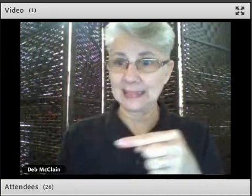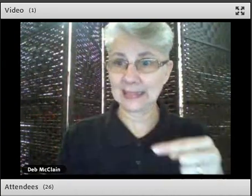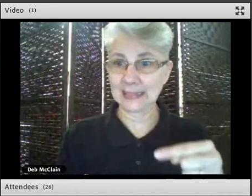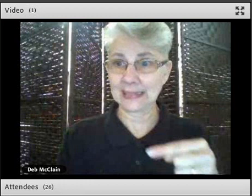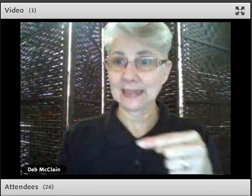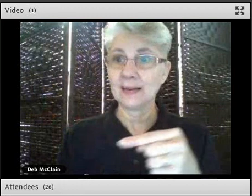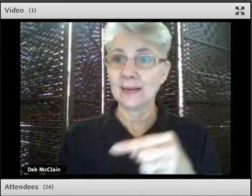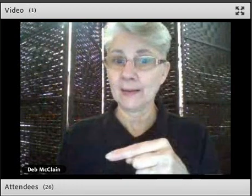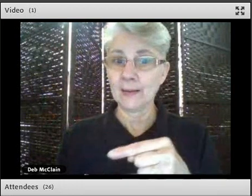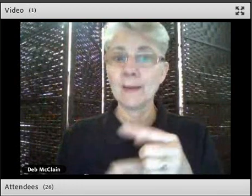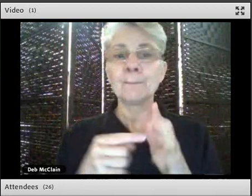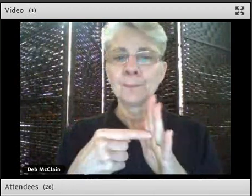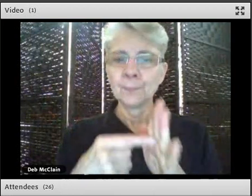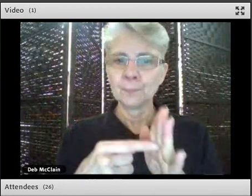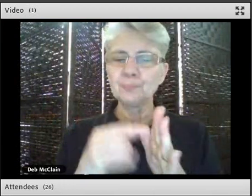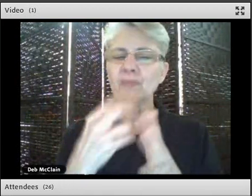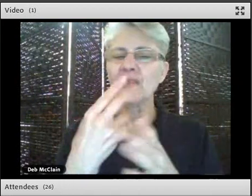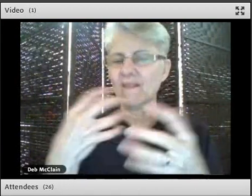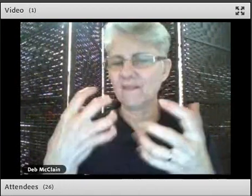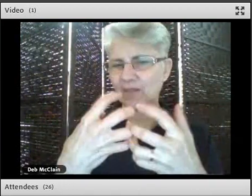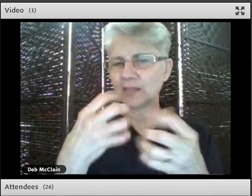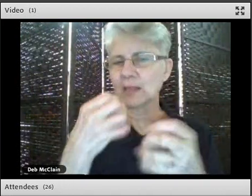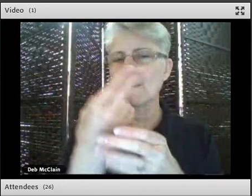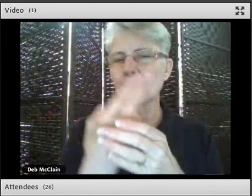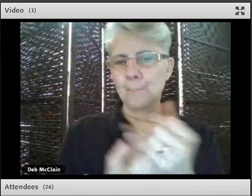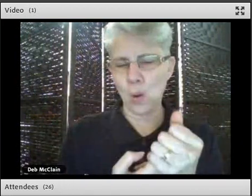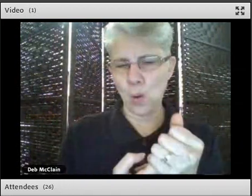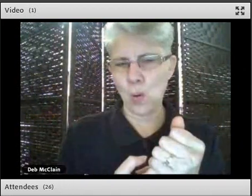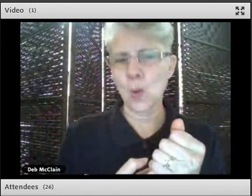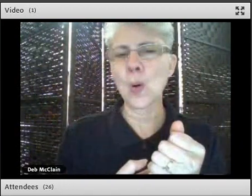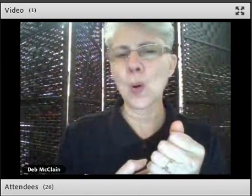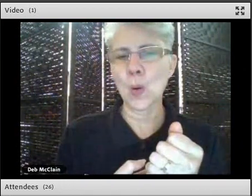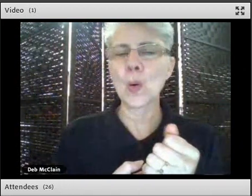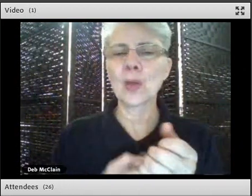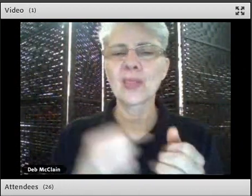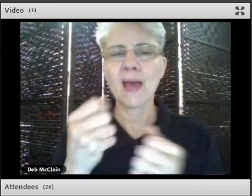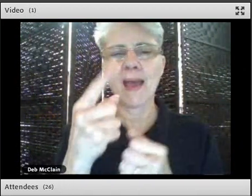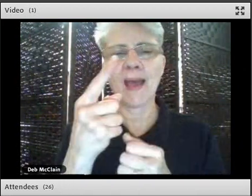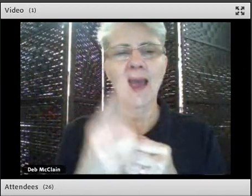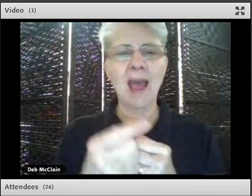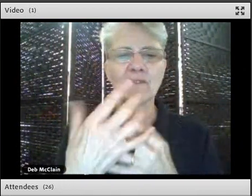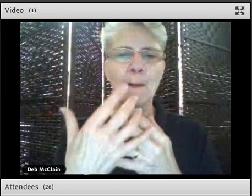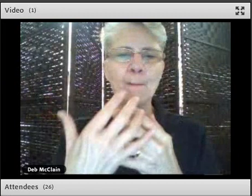because Half-Blood Prince in the novel is a title